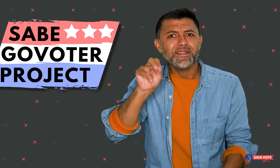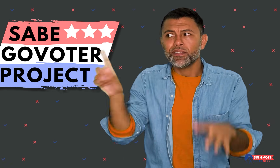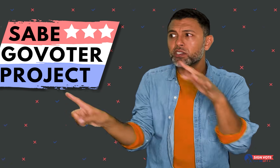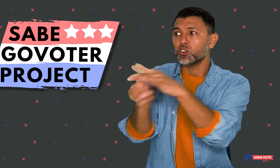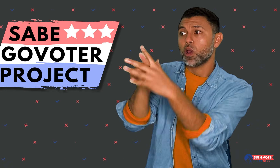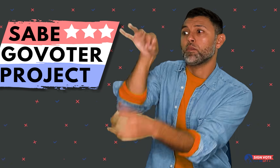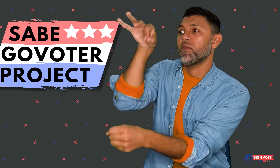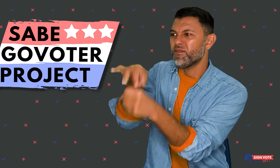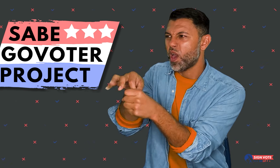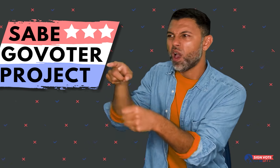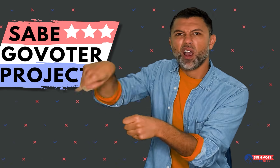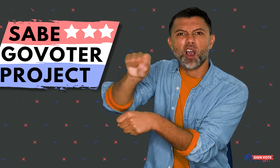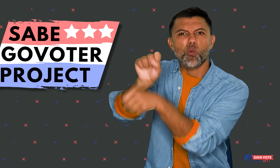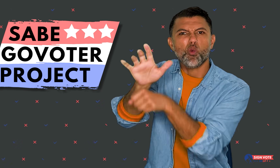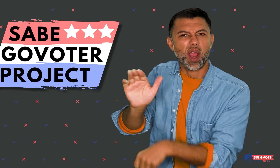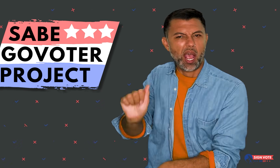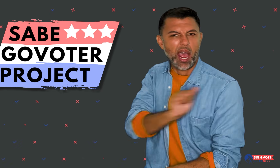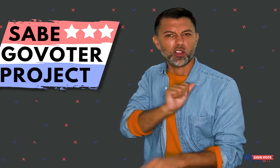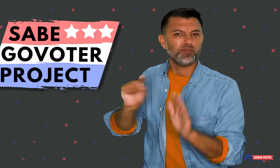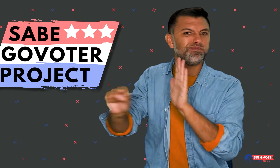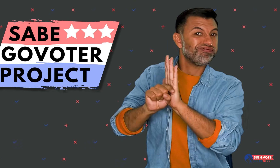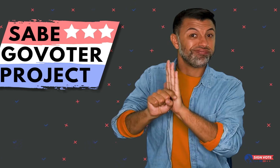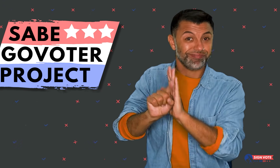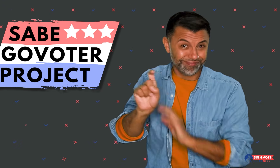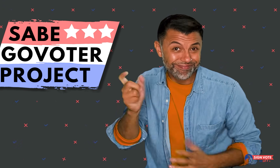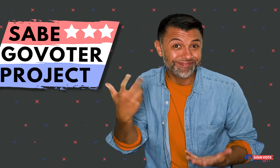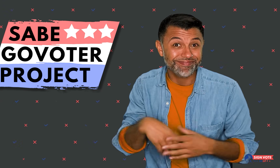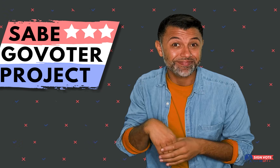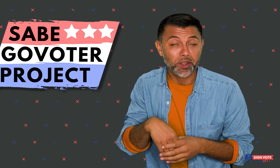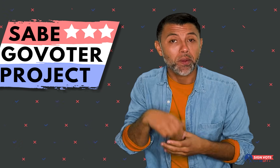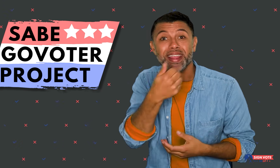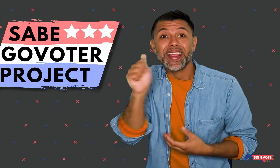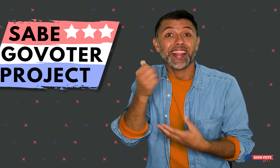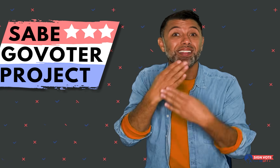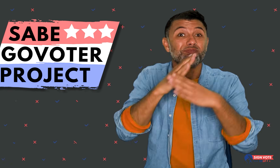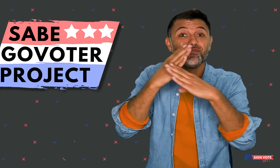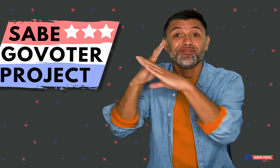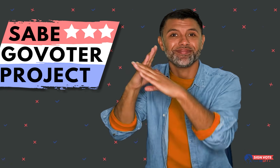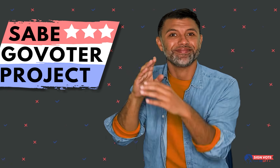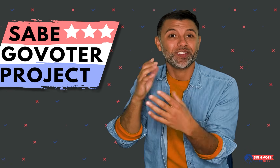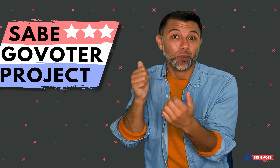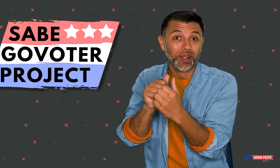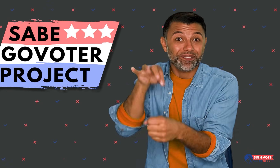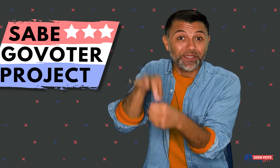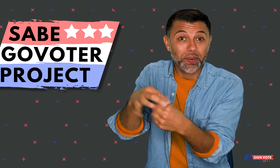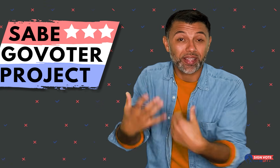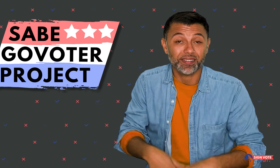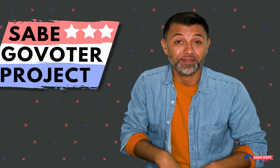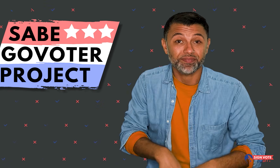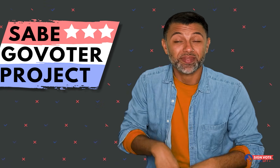or even if you show up to your polling place and you experience negative attitudes from the poll workers. Really, any barriers to voting.